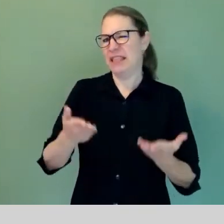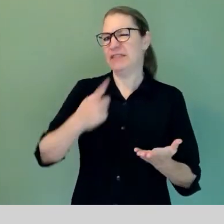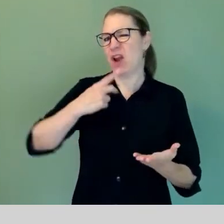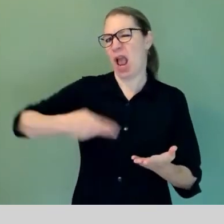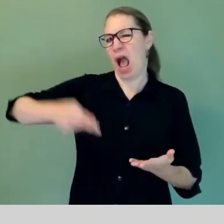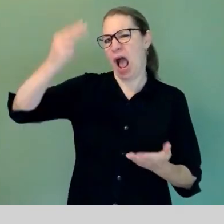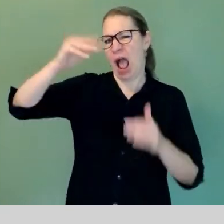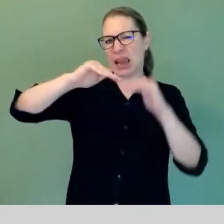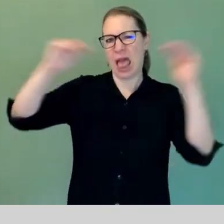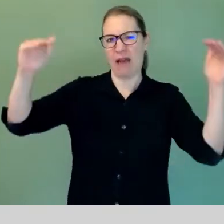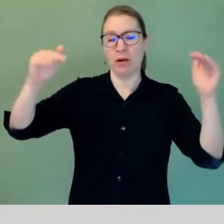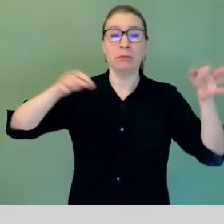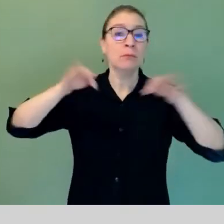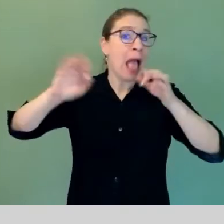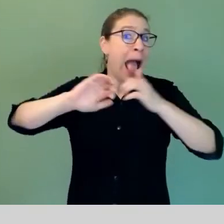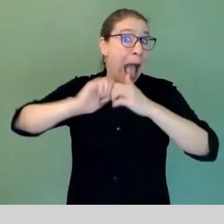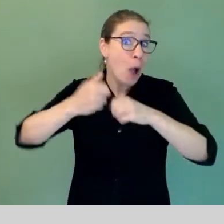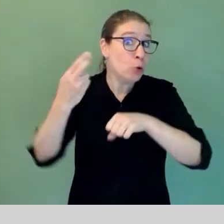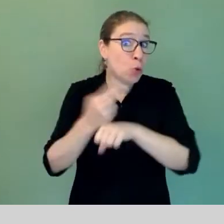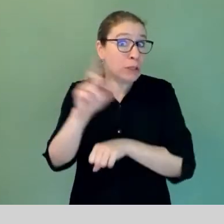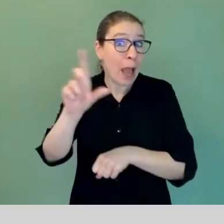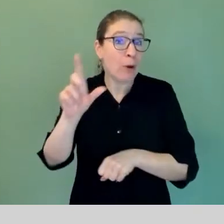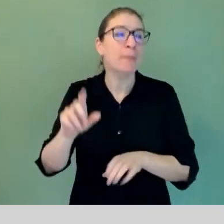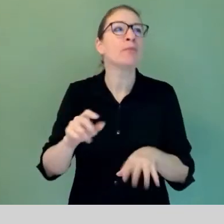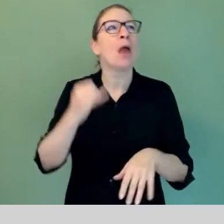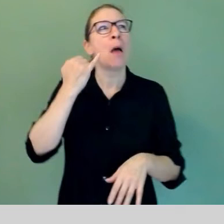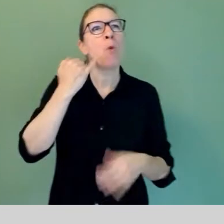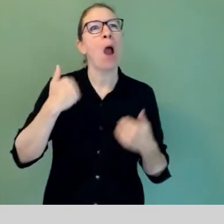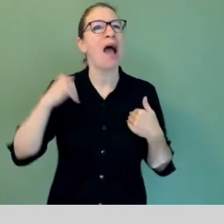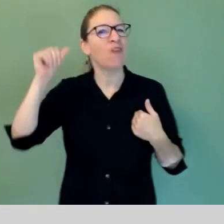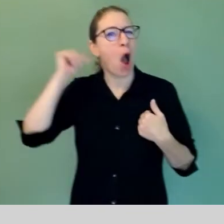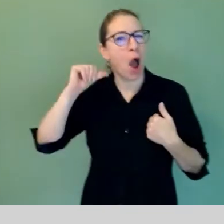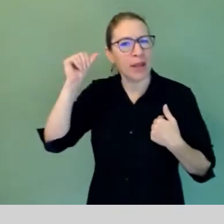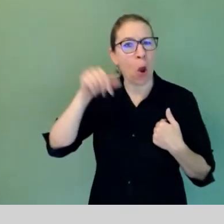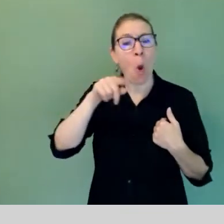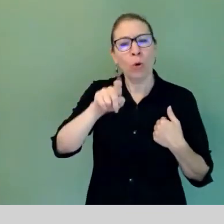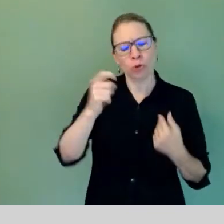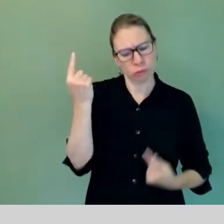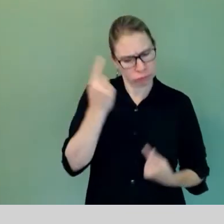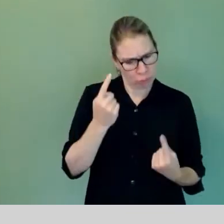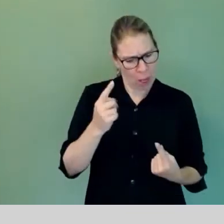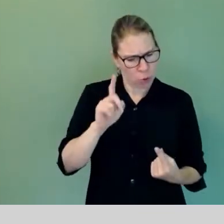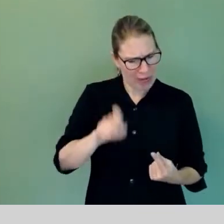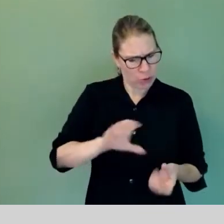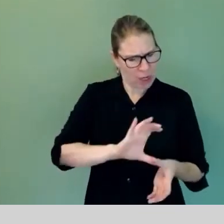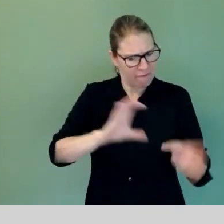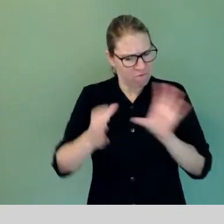So at a very high level, how can you use this library? Let's say you have audio, you know, ask yourself these questions.